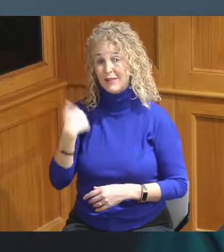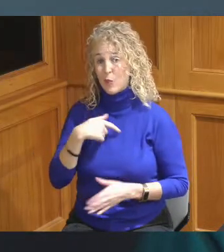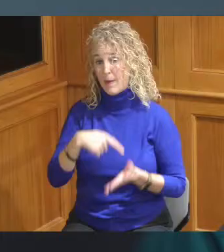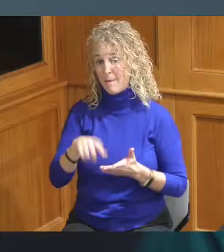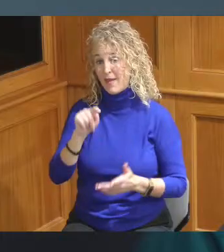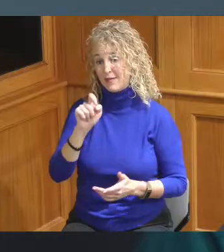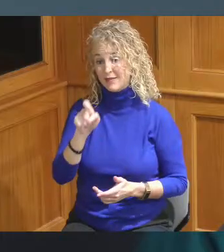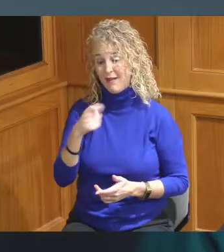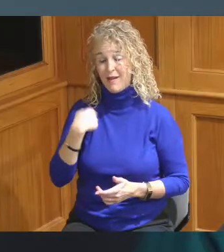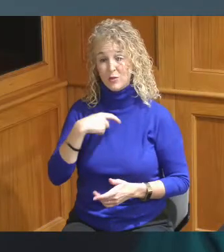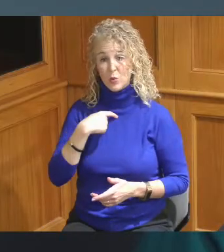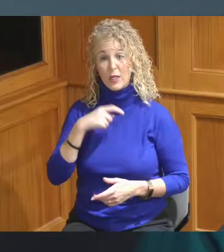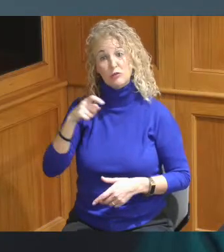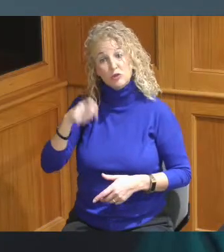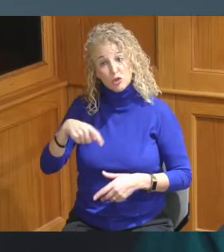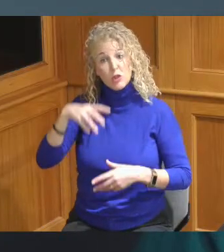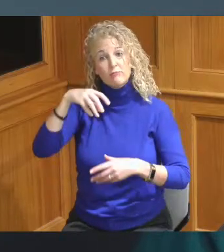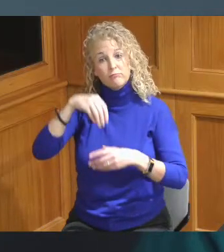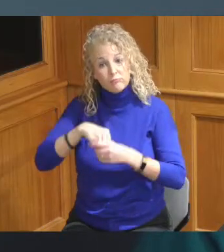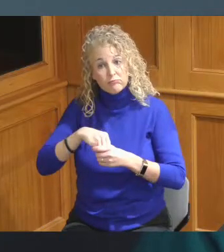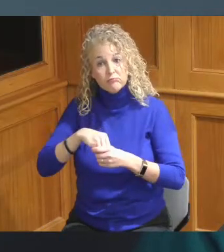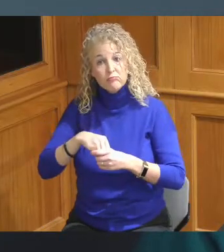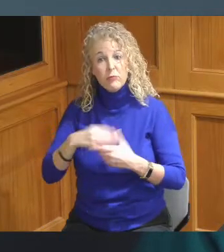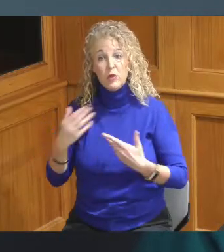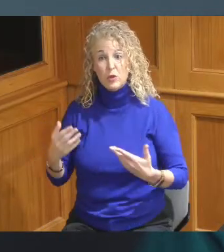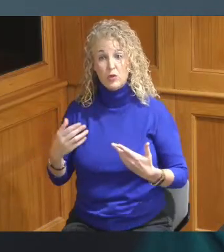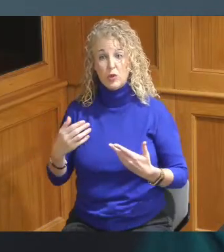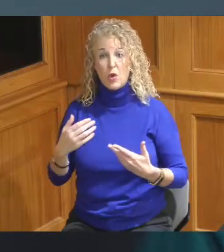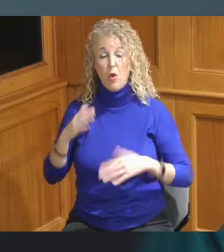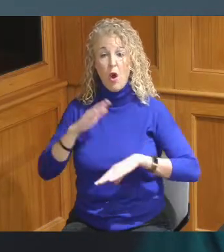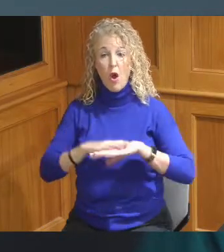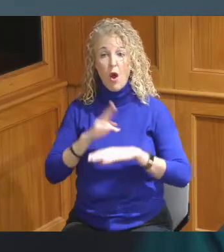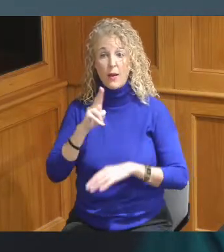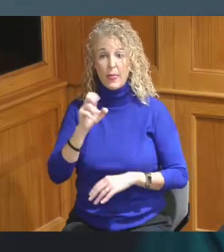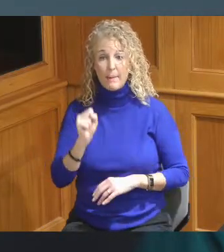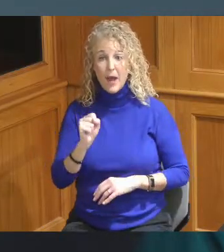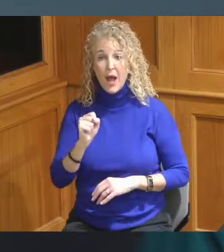that's what King and others. So, when you get on the bus, we say, "Oh, go metro. We got a new